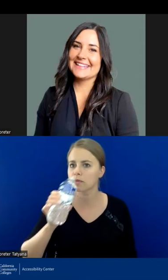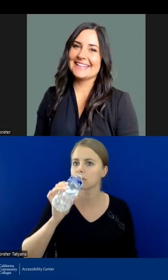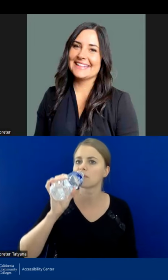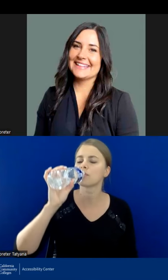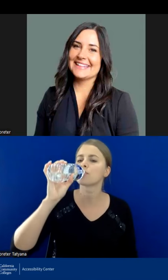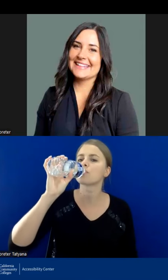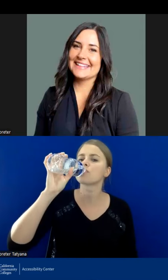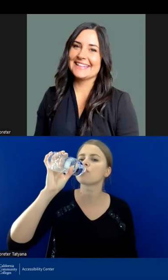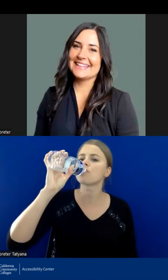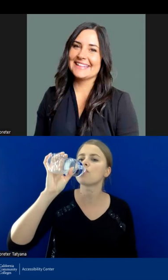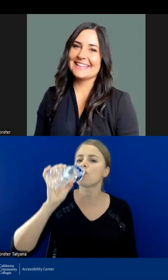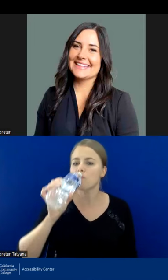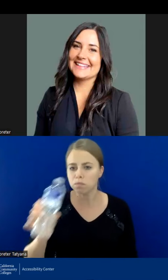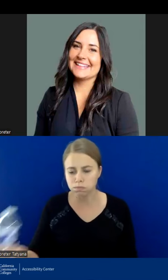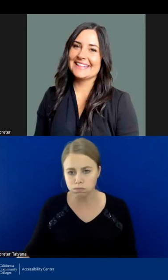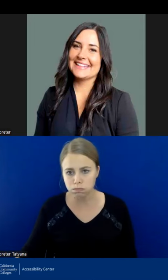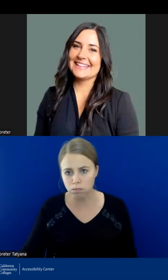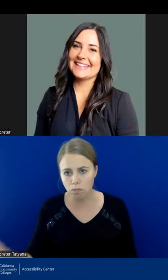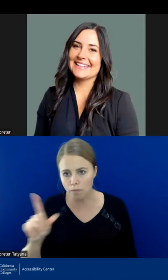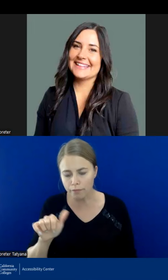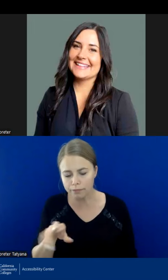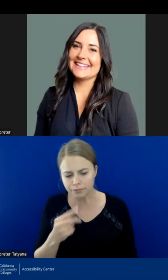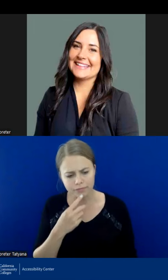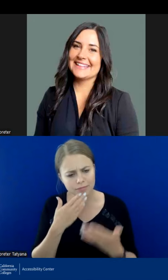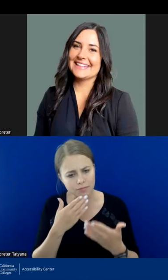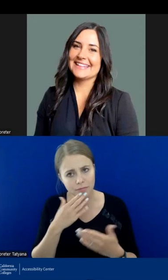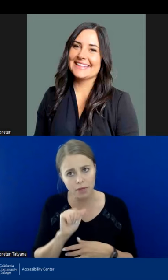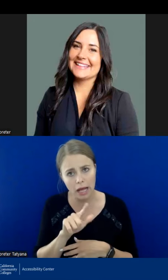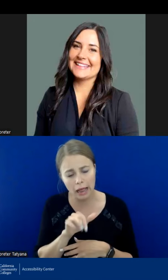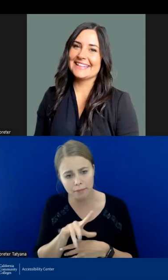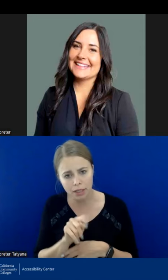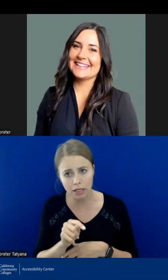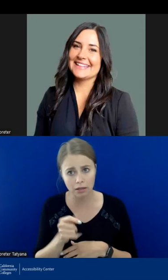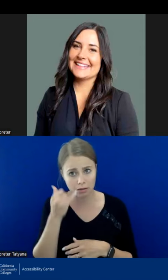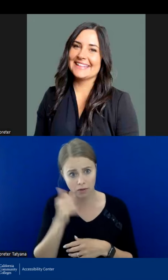Thank you Albert, are there any questions from the chat, you can raise your hand, unmute yourself.